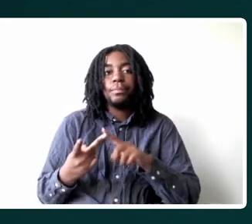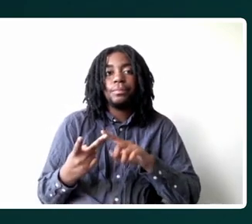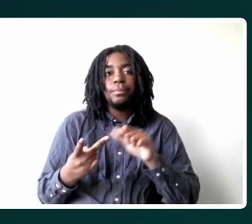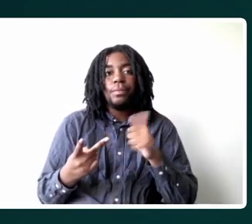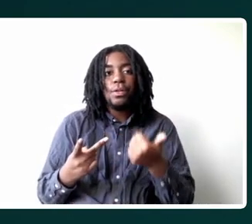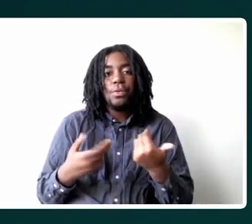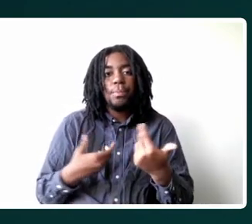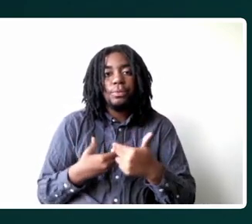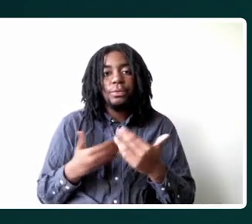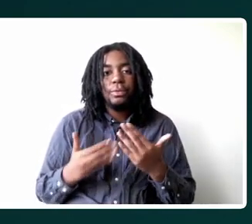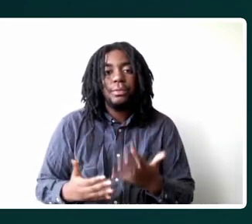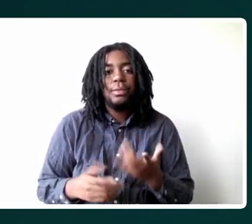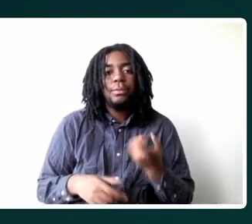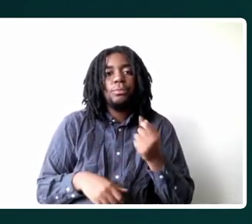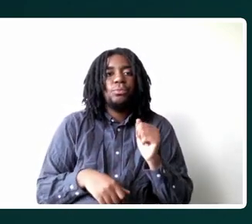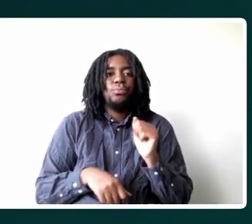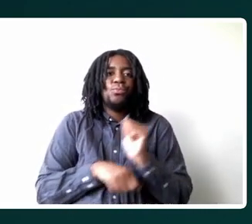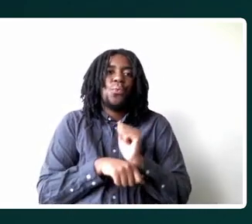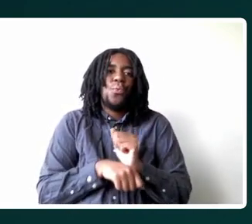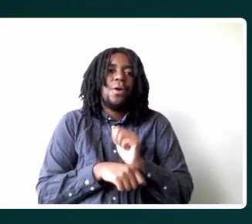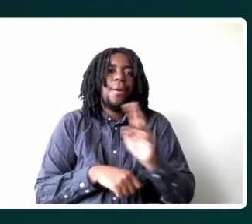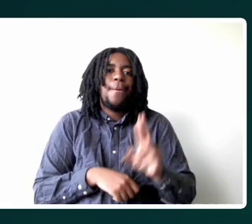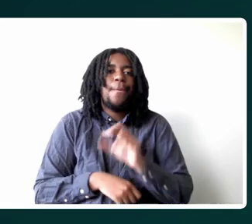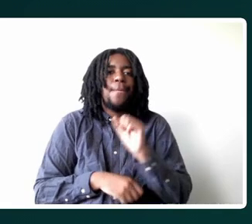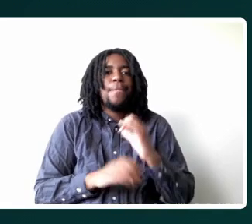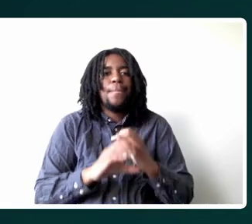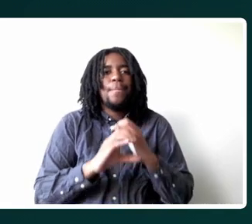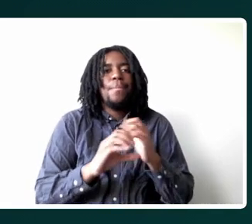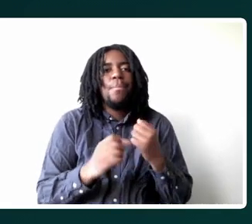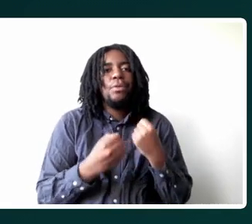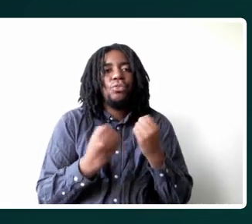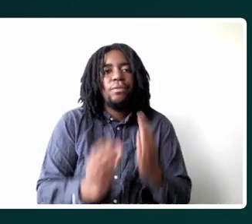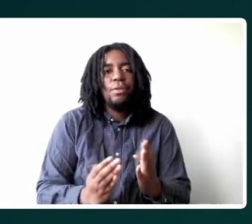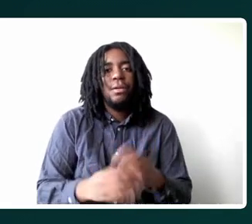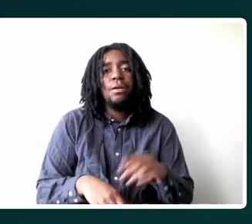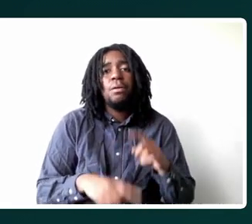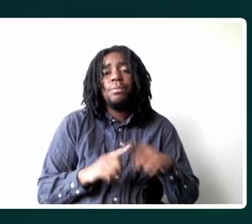had never entered a museum. Even though she had been bringing kids to the museum for all